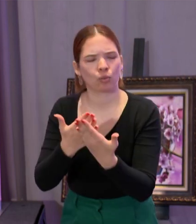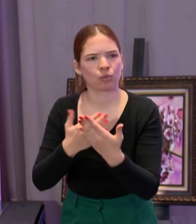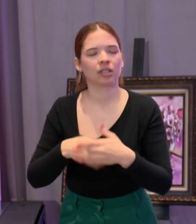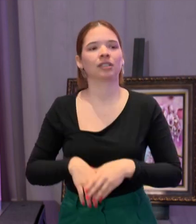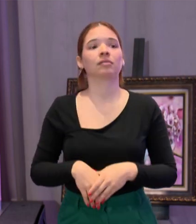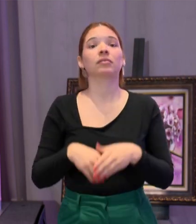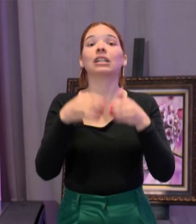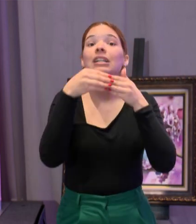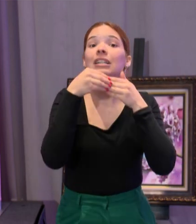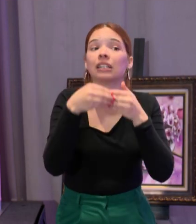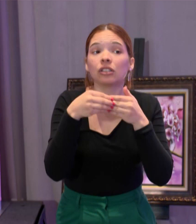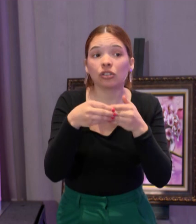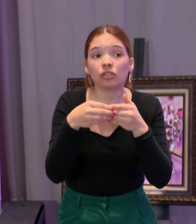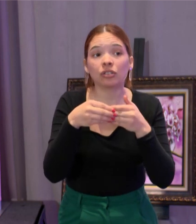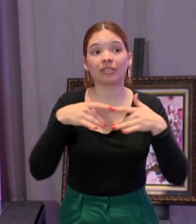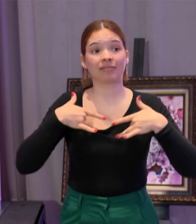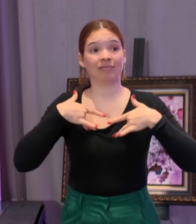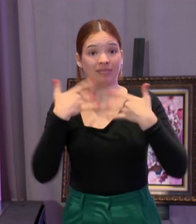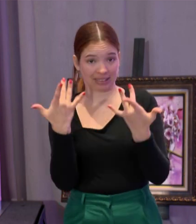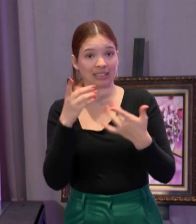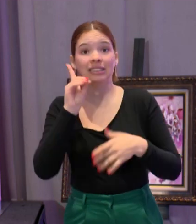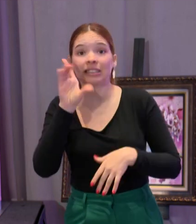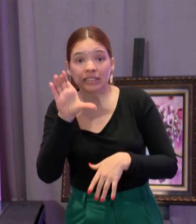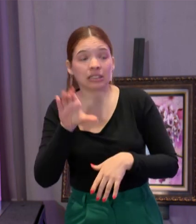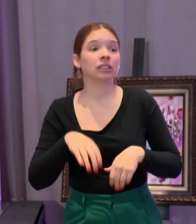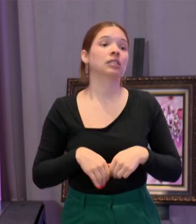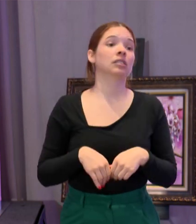LEADERSHIP CIRCLE SPONSORS, EVENTS D.C., ALSO PRESENTING